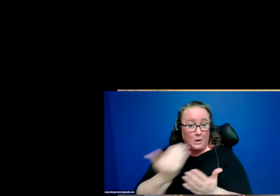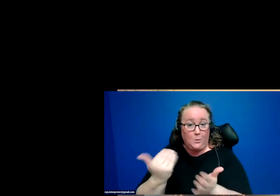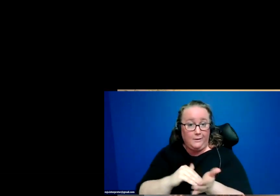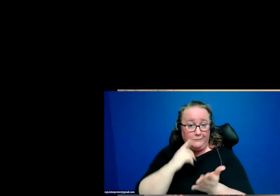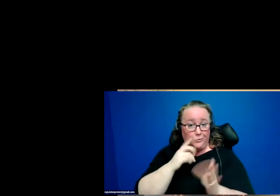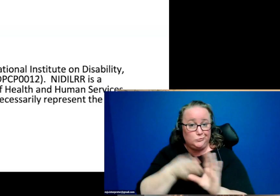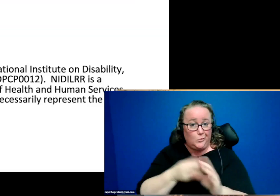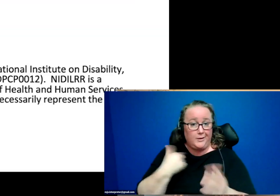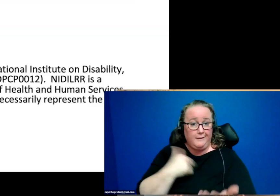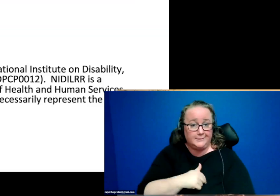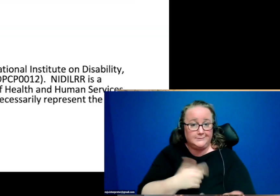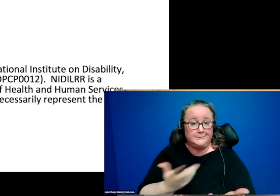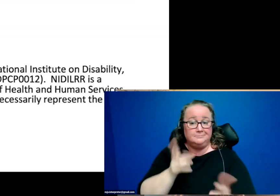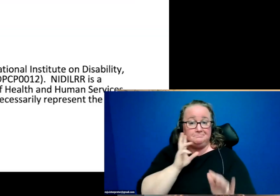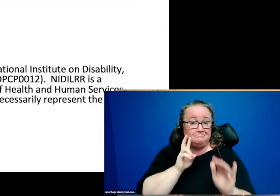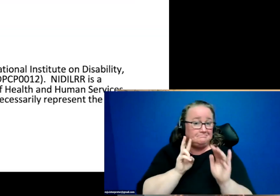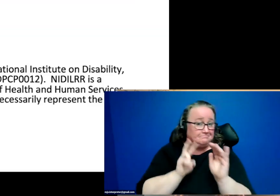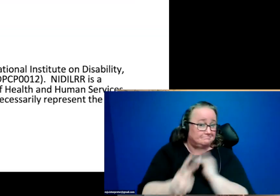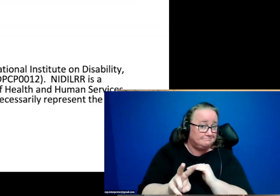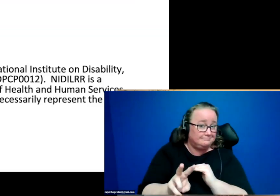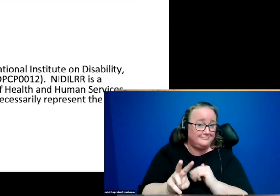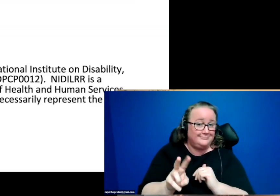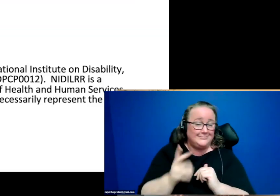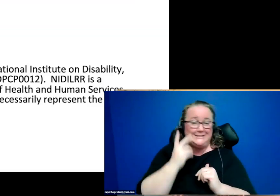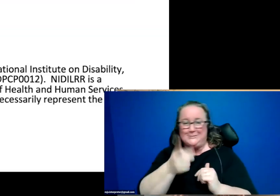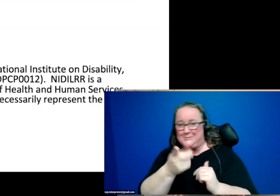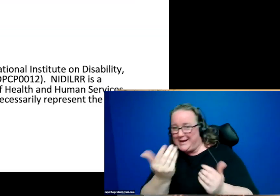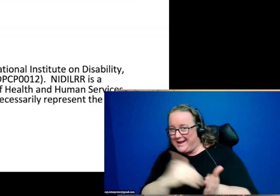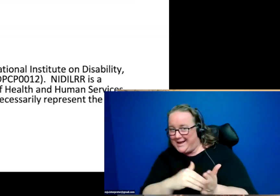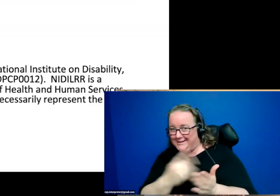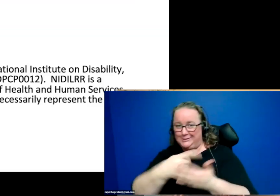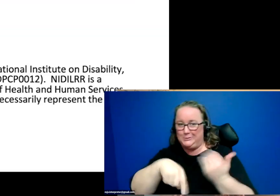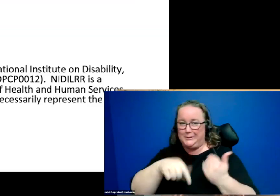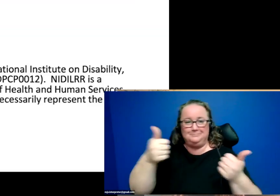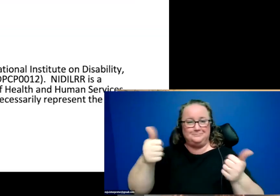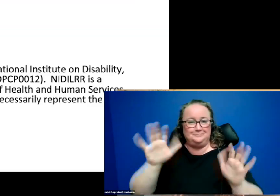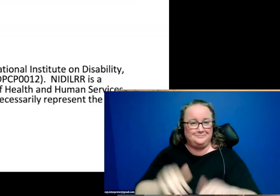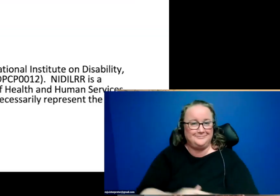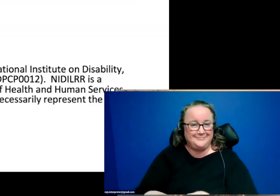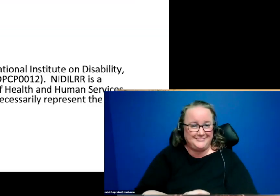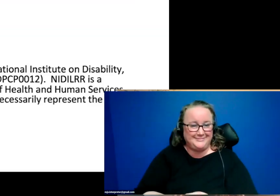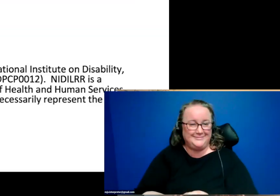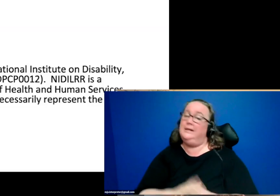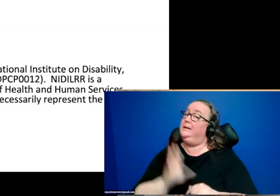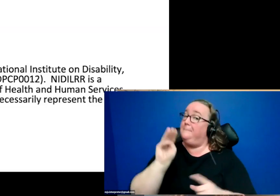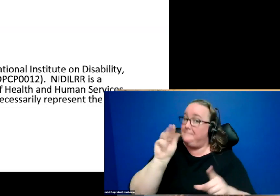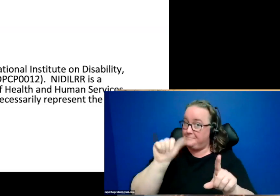We look forward to seeing you next week, May 14th,